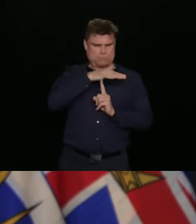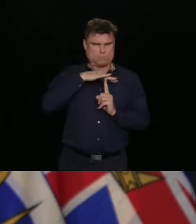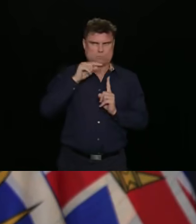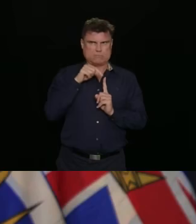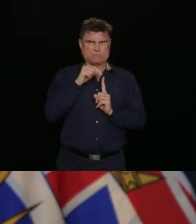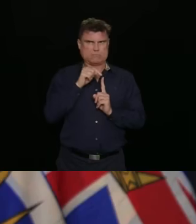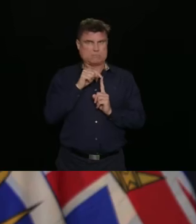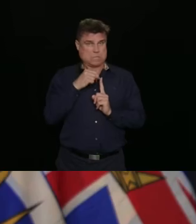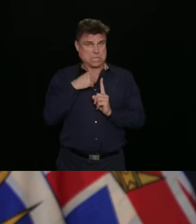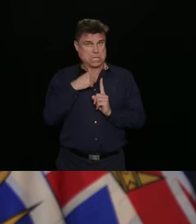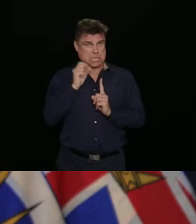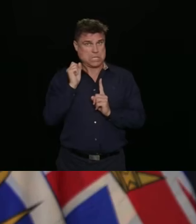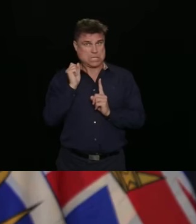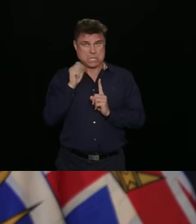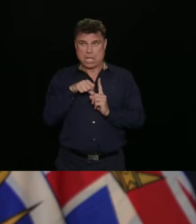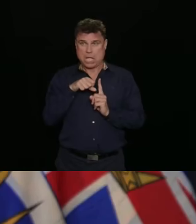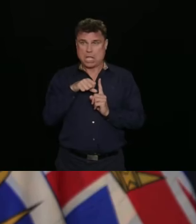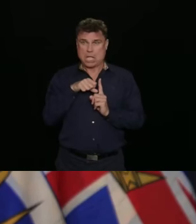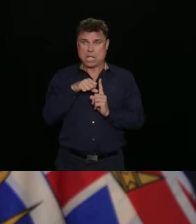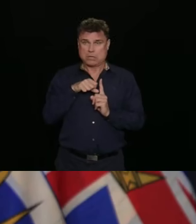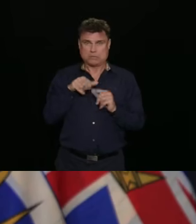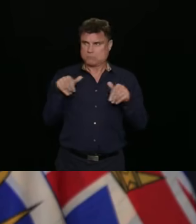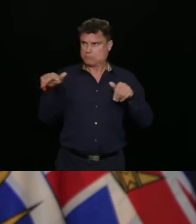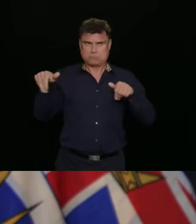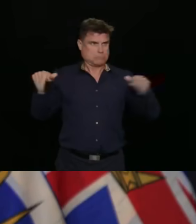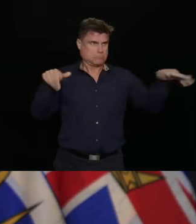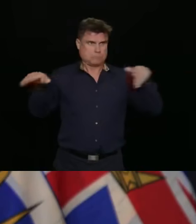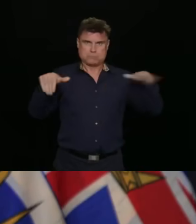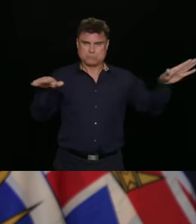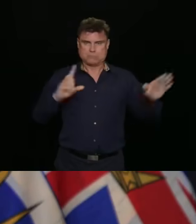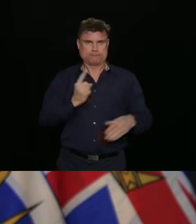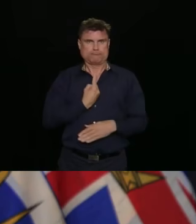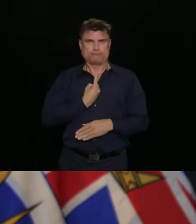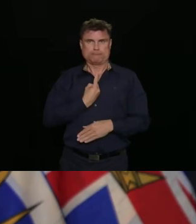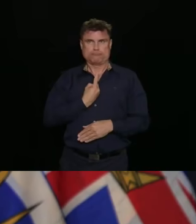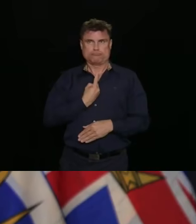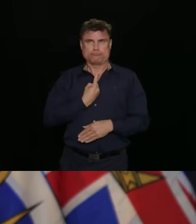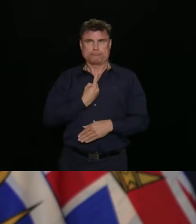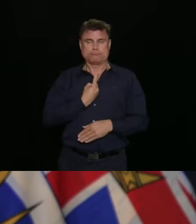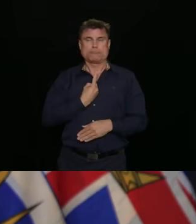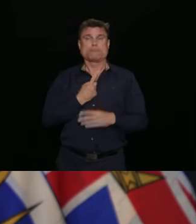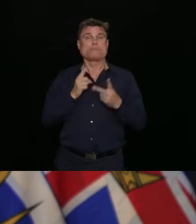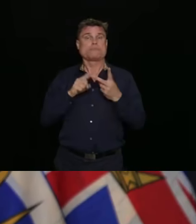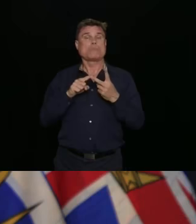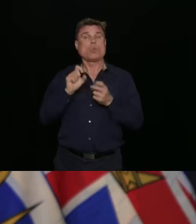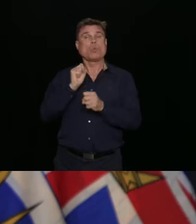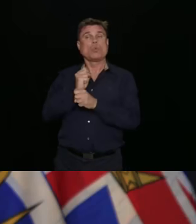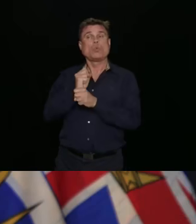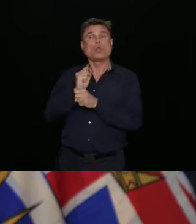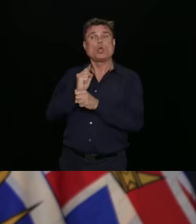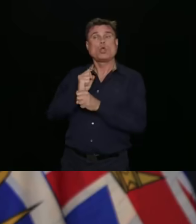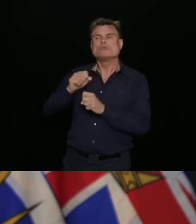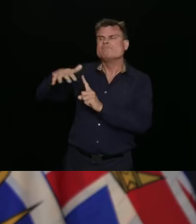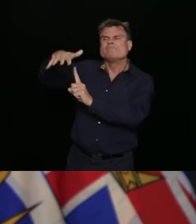people, notify them them. People are tired of all this. They want it to go away.